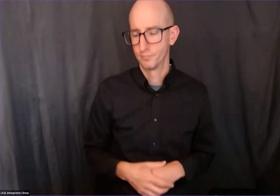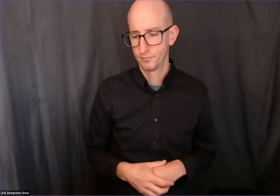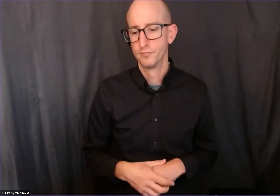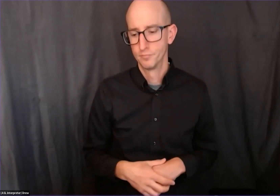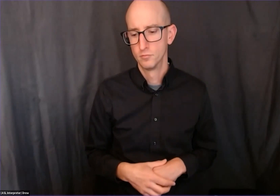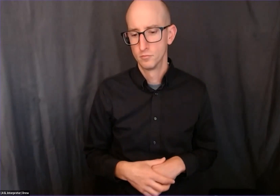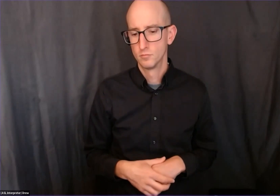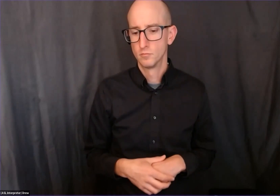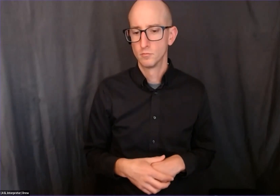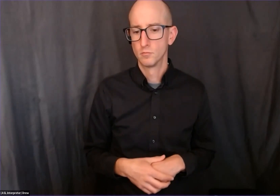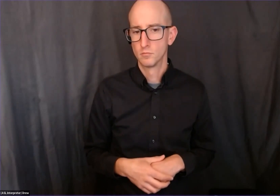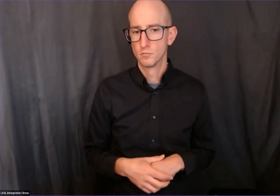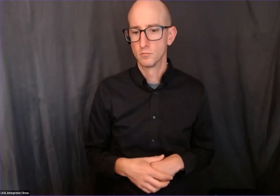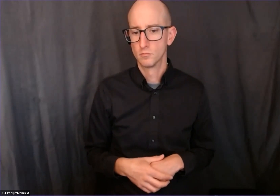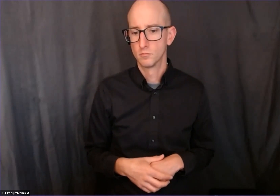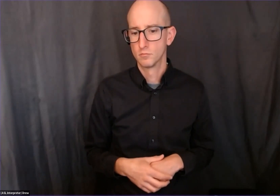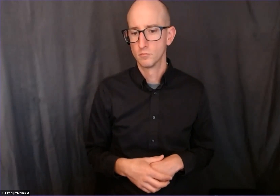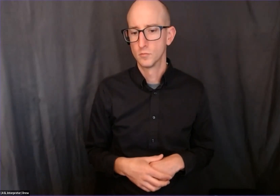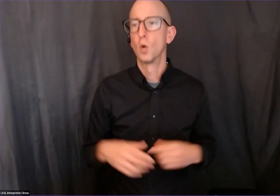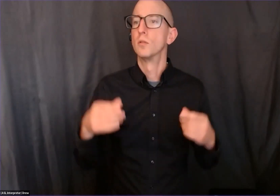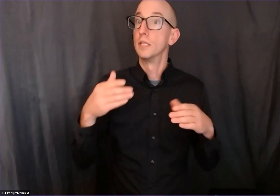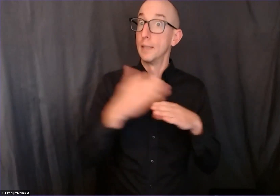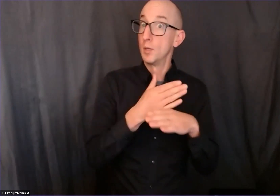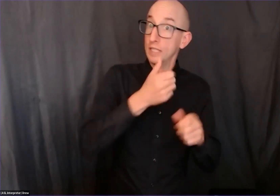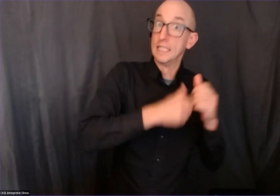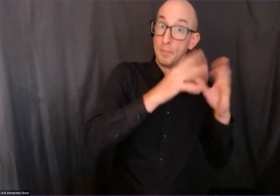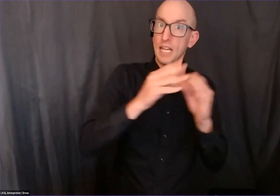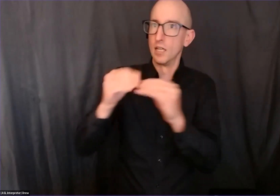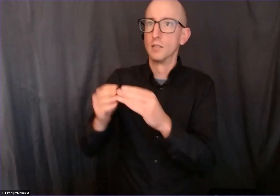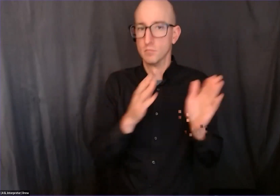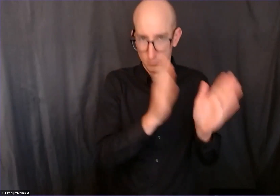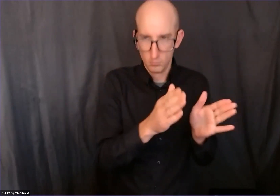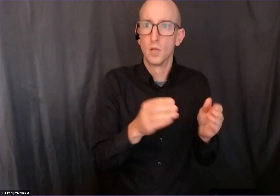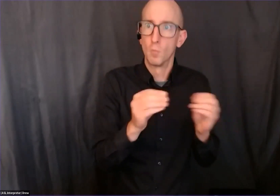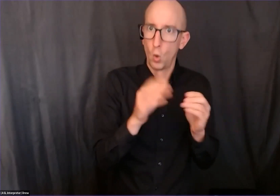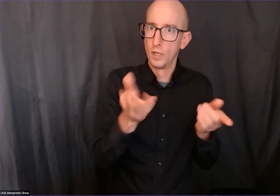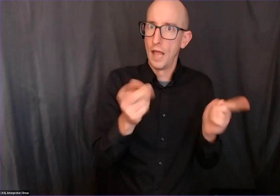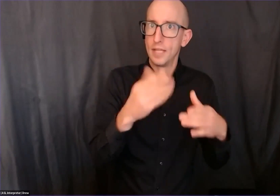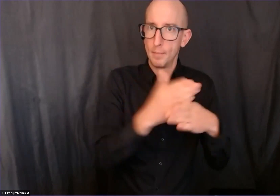about those program elements that cover both planning and zero-emission technology deployment.